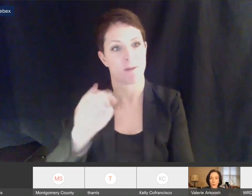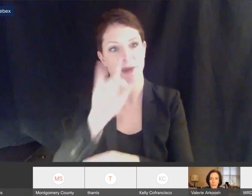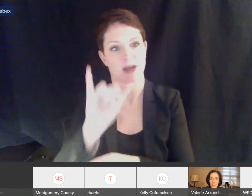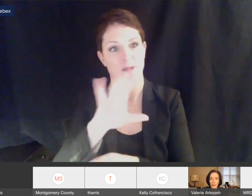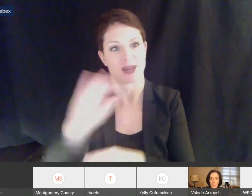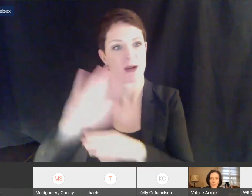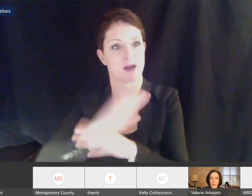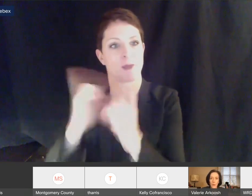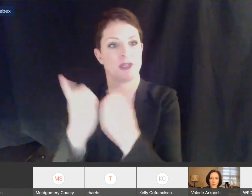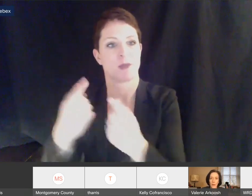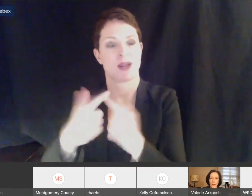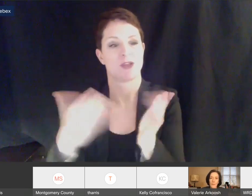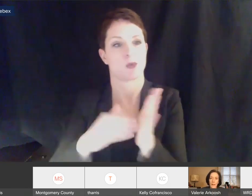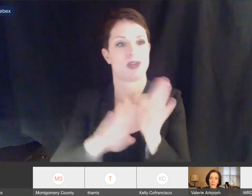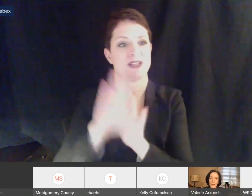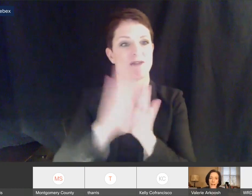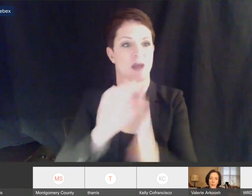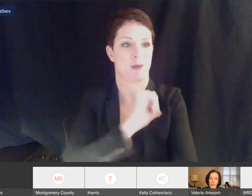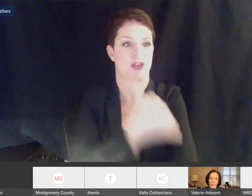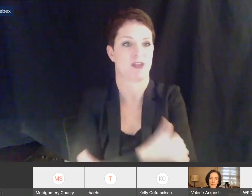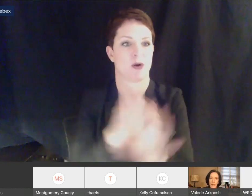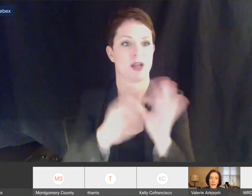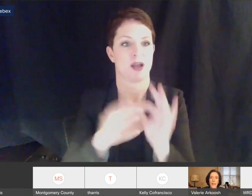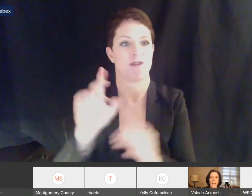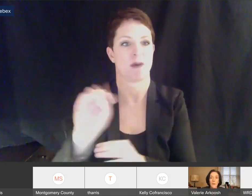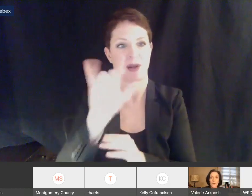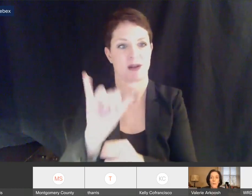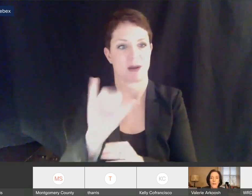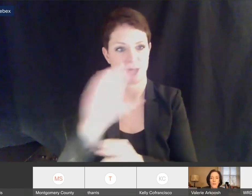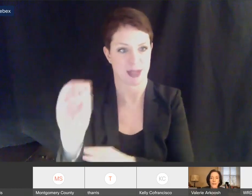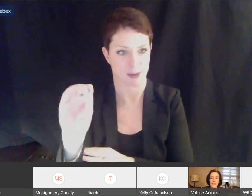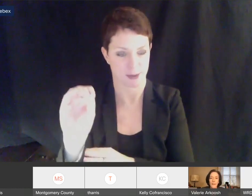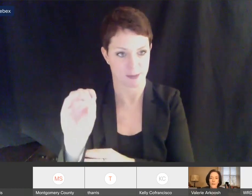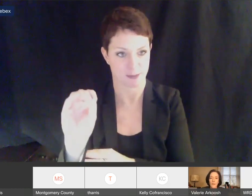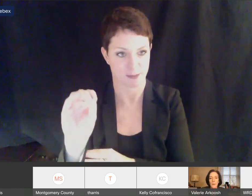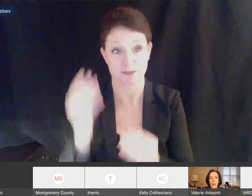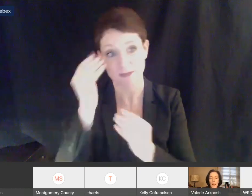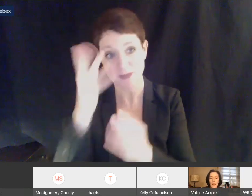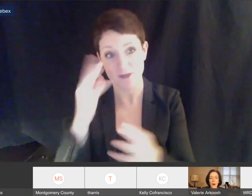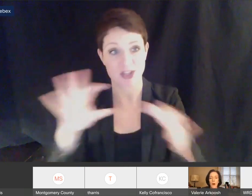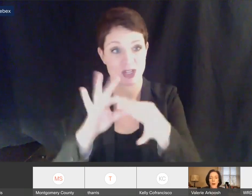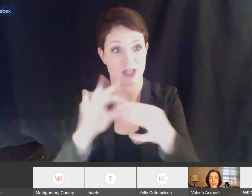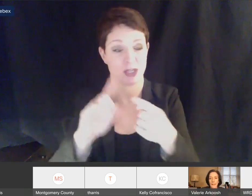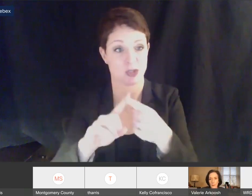and the Redevelopment Authority of Montgomery County. Information and links to apply are at